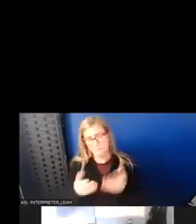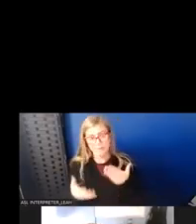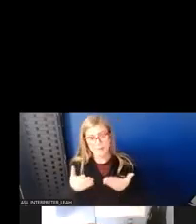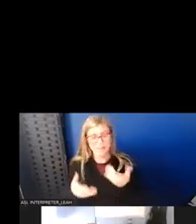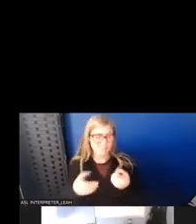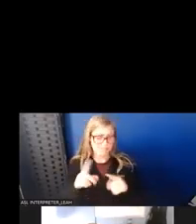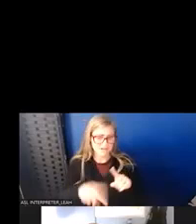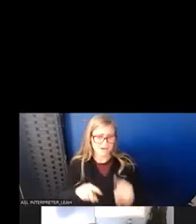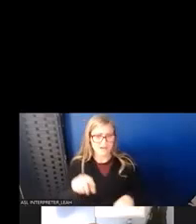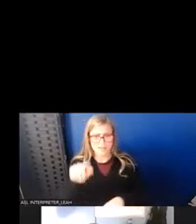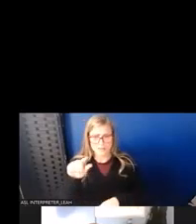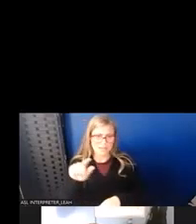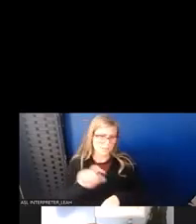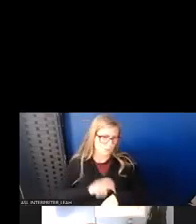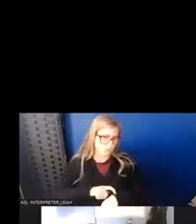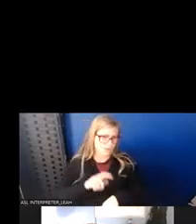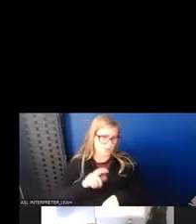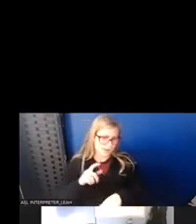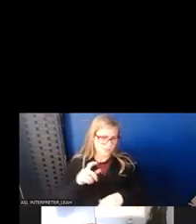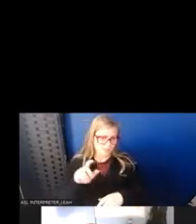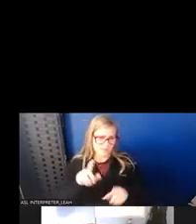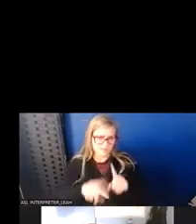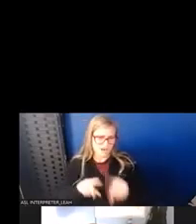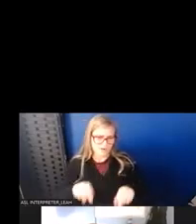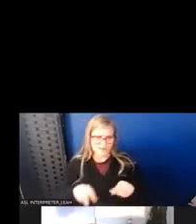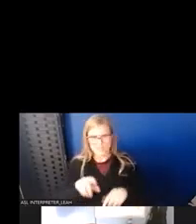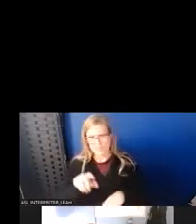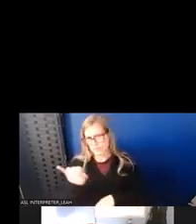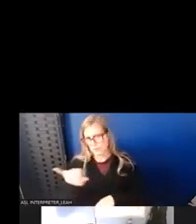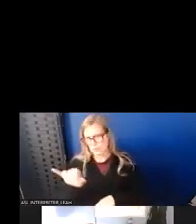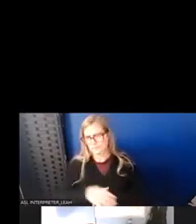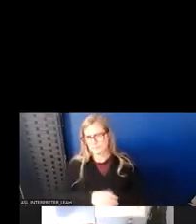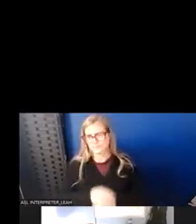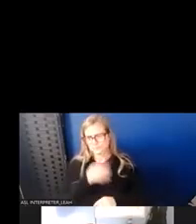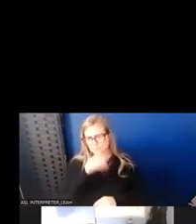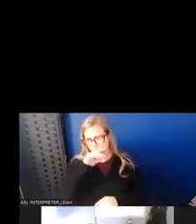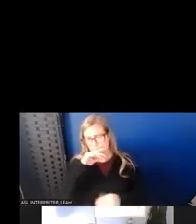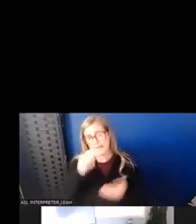You may be in a team with just a couple of people on a short term project.